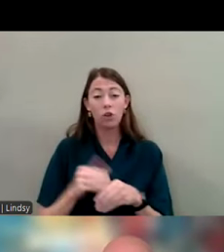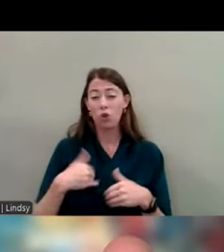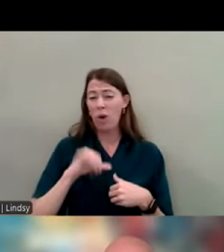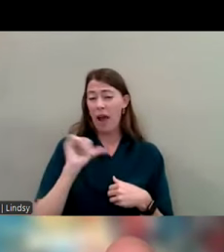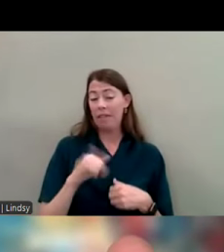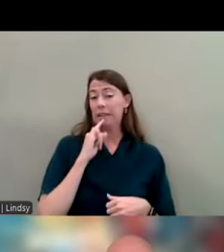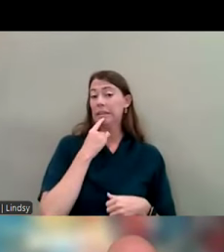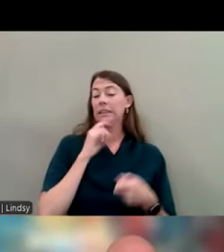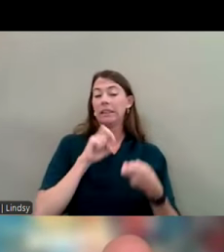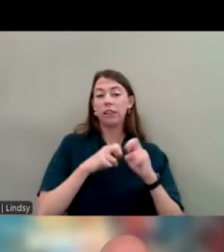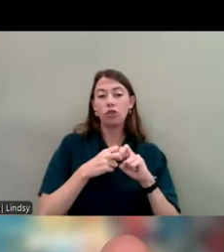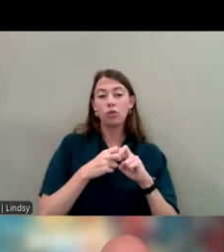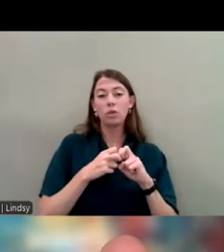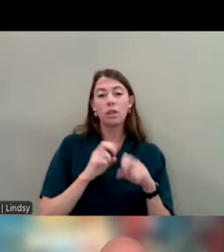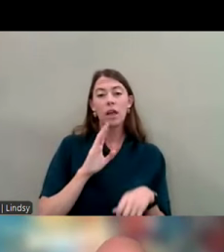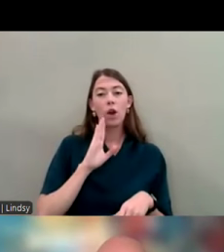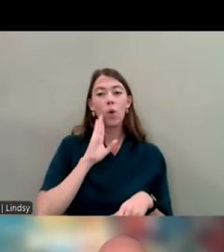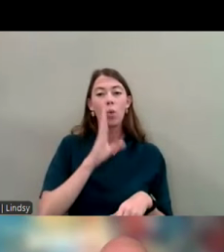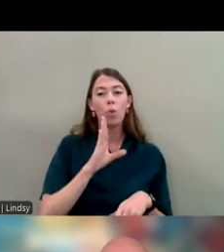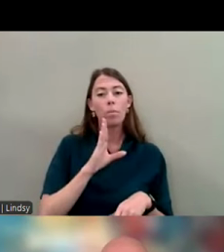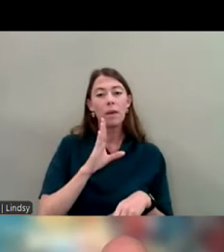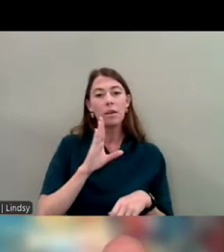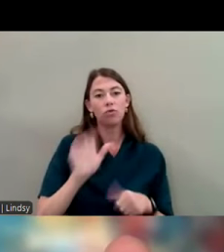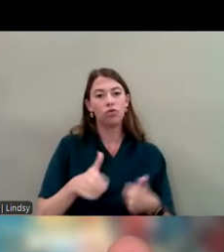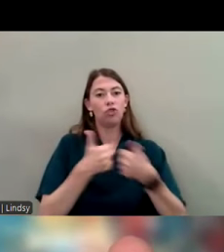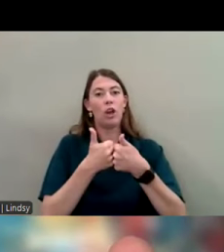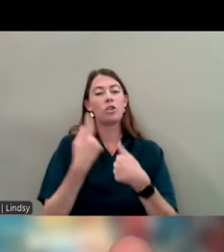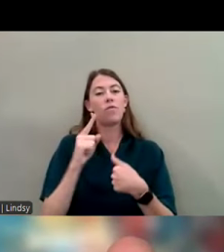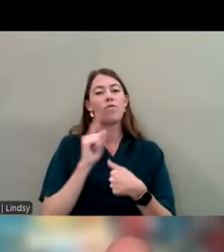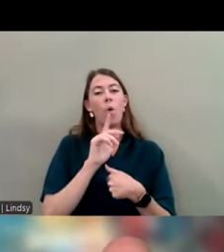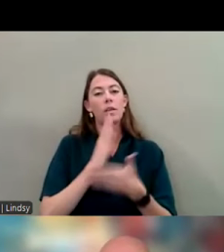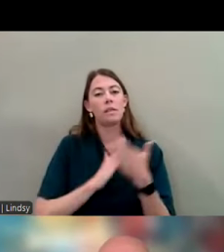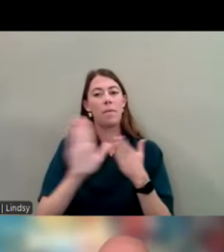there that would actually be blockers for members of the disabled community to be able to interact